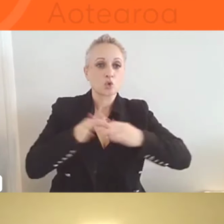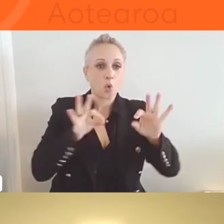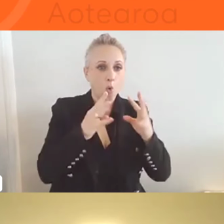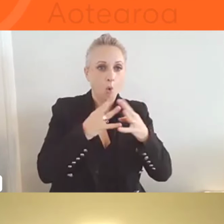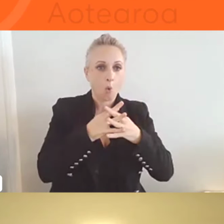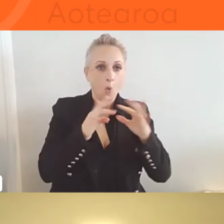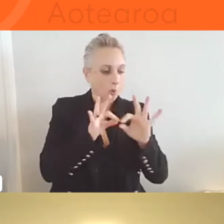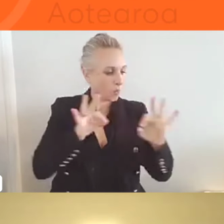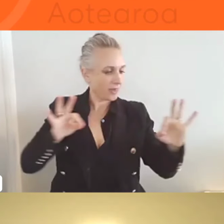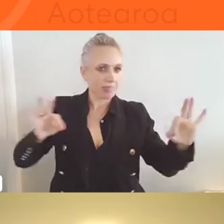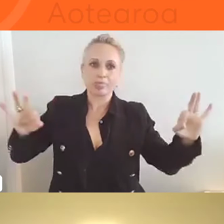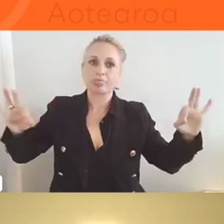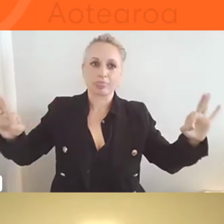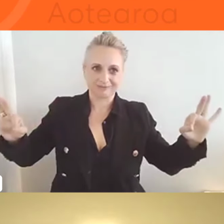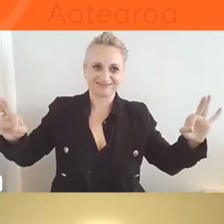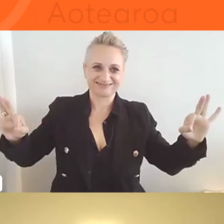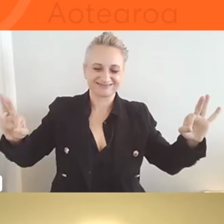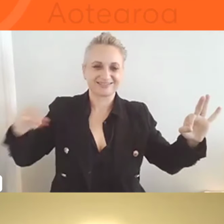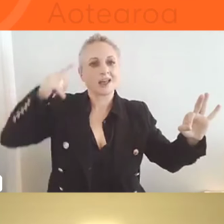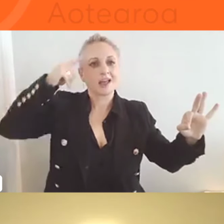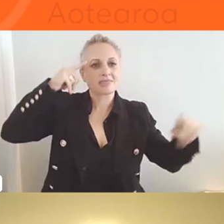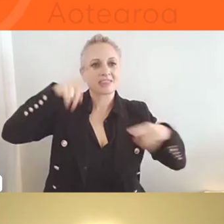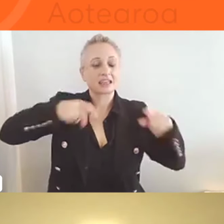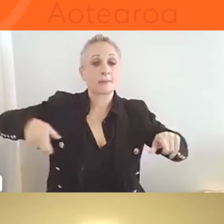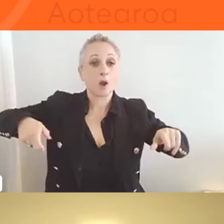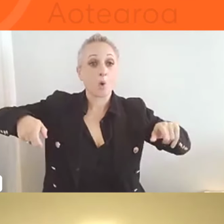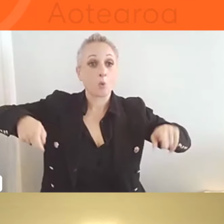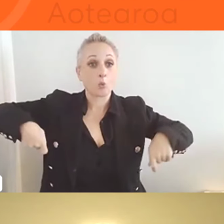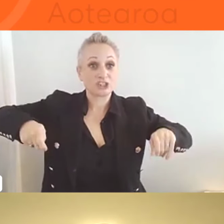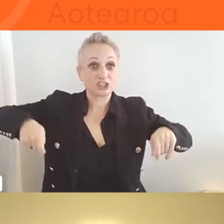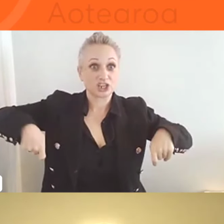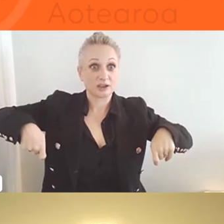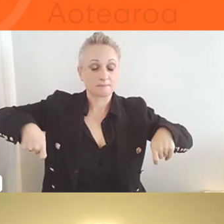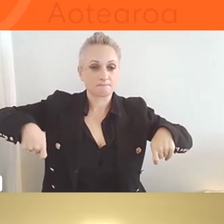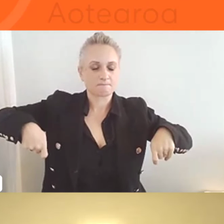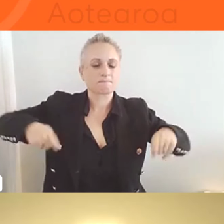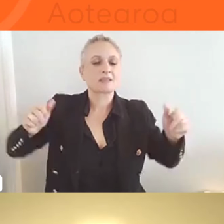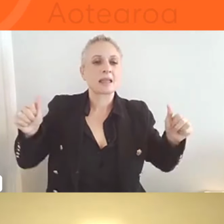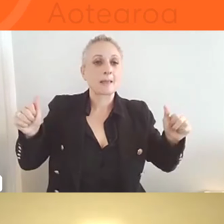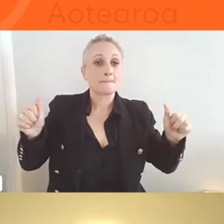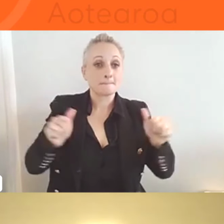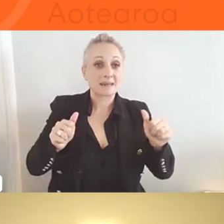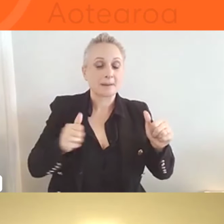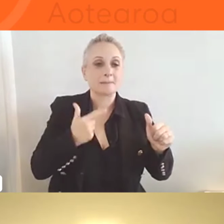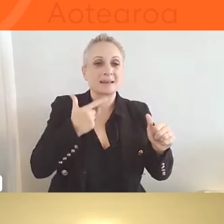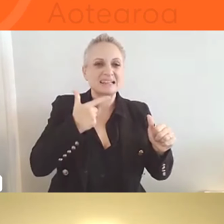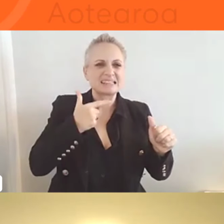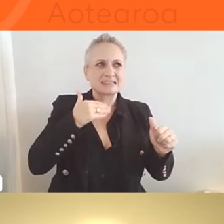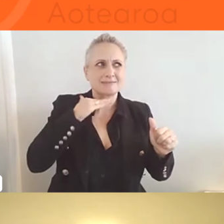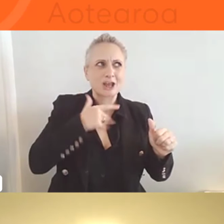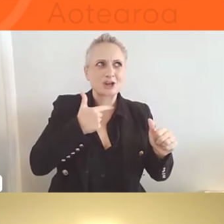width for a hinge door is 760 mms, off the top of my head I think.